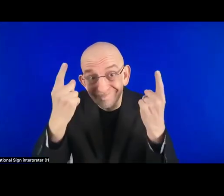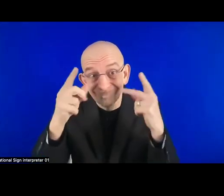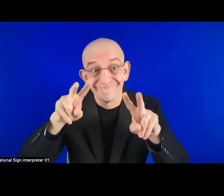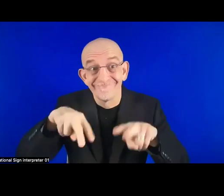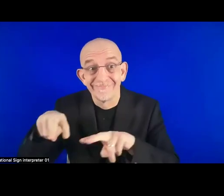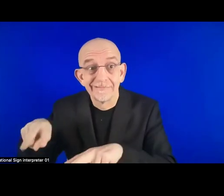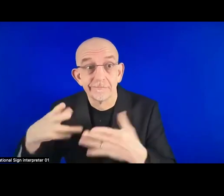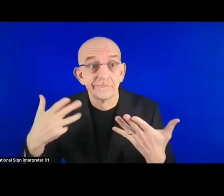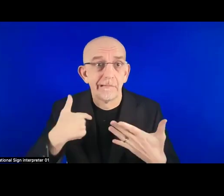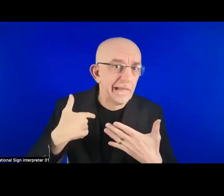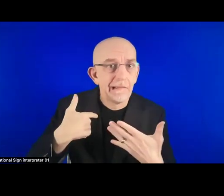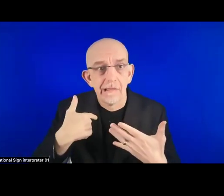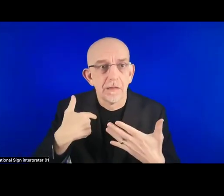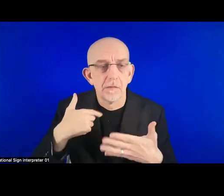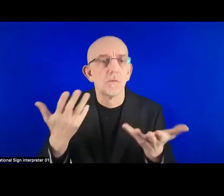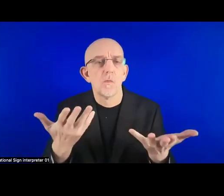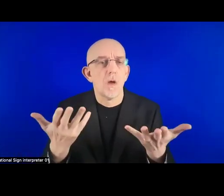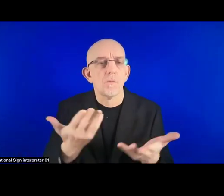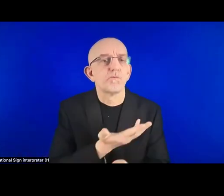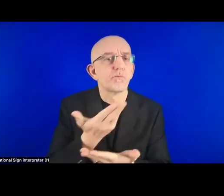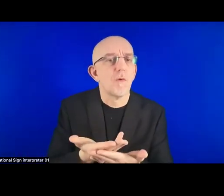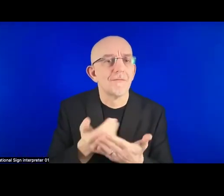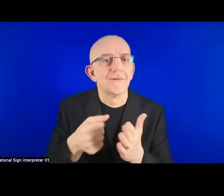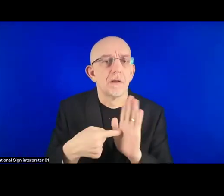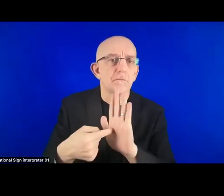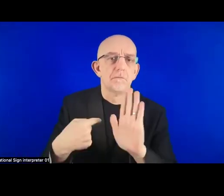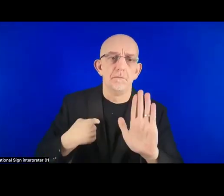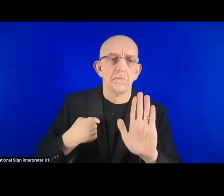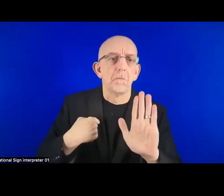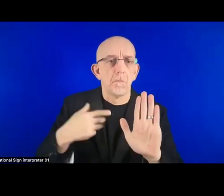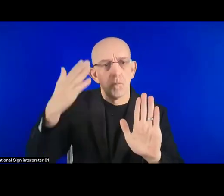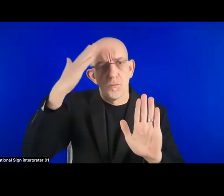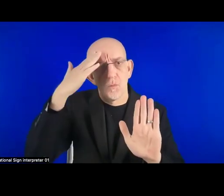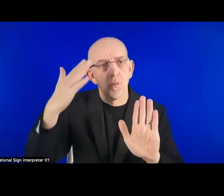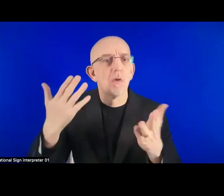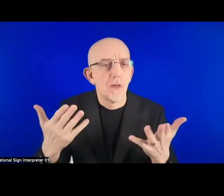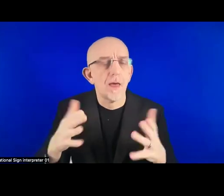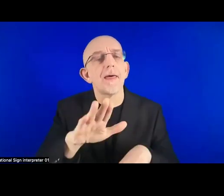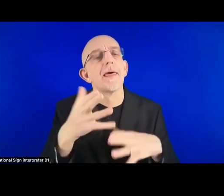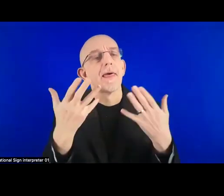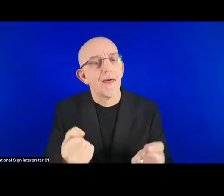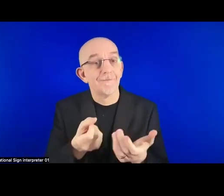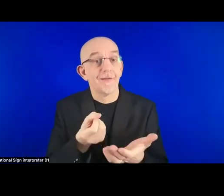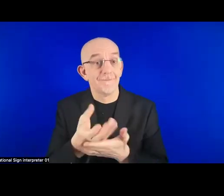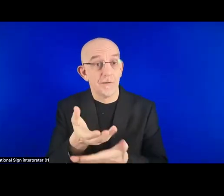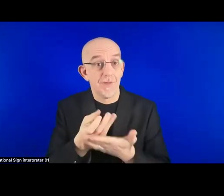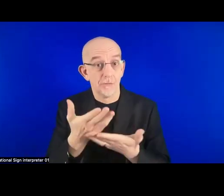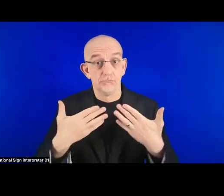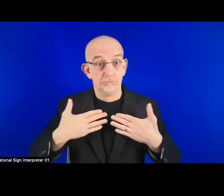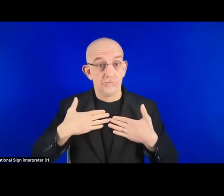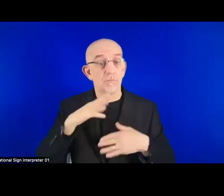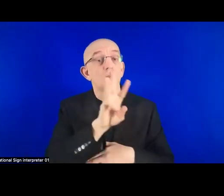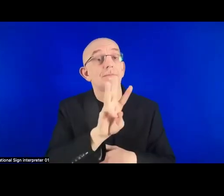our website PREPAREDresearch.eu, in the FAQ section with the various scores from